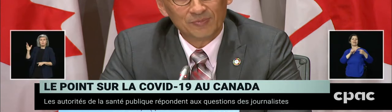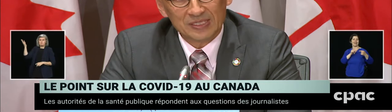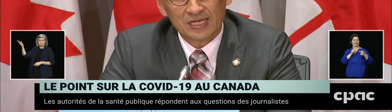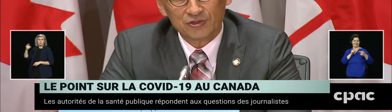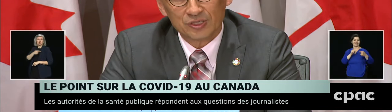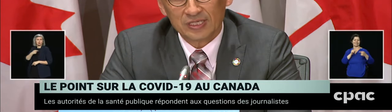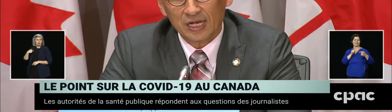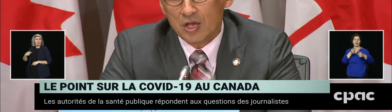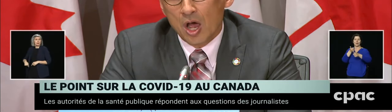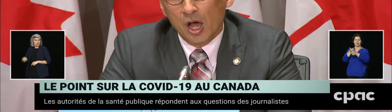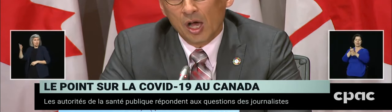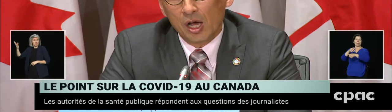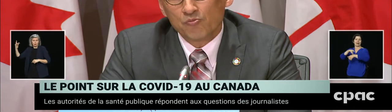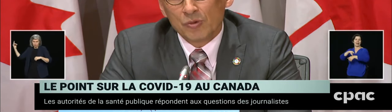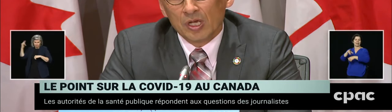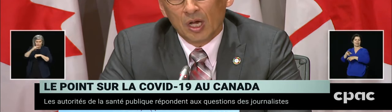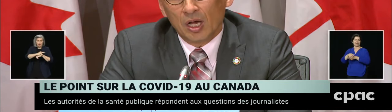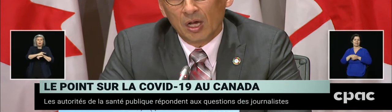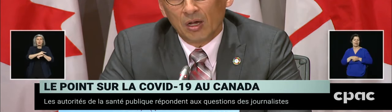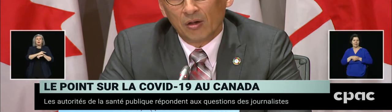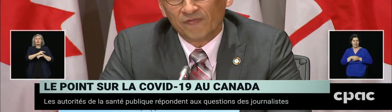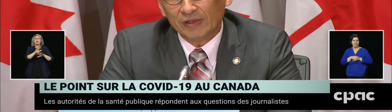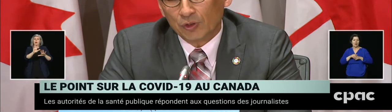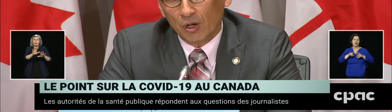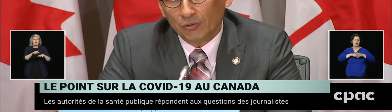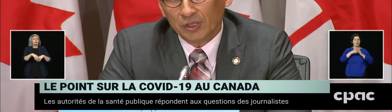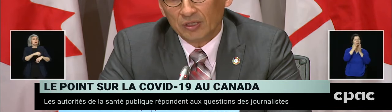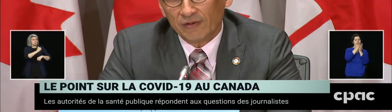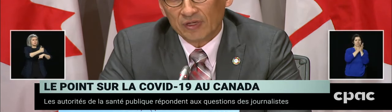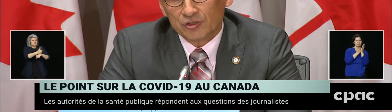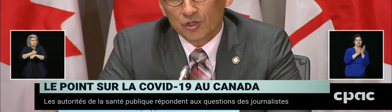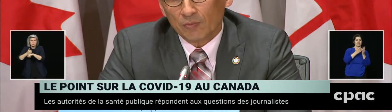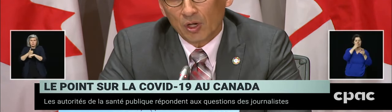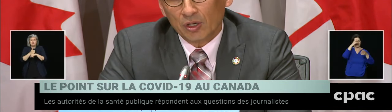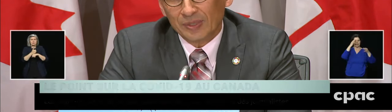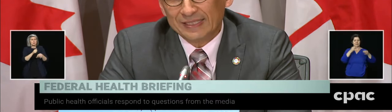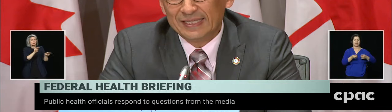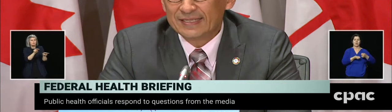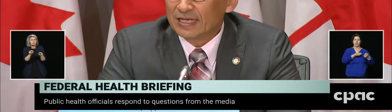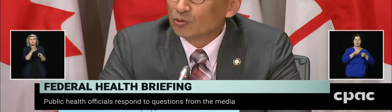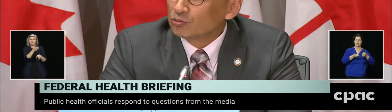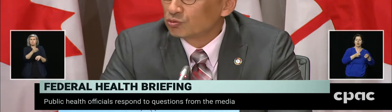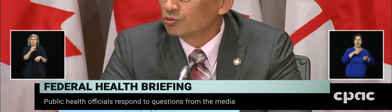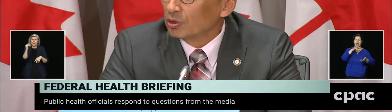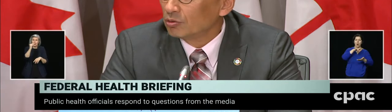BUT WITH THE MEASURES WE